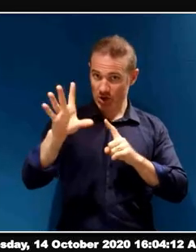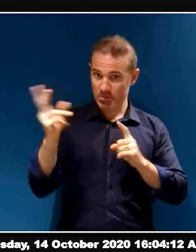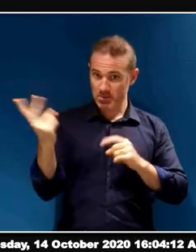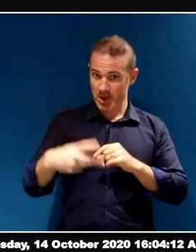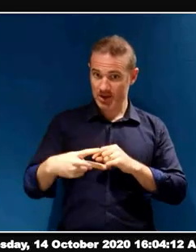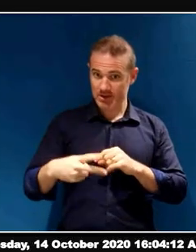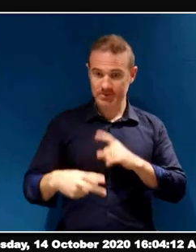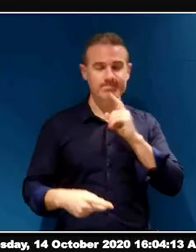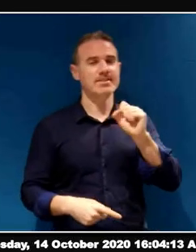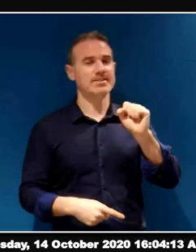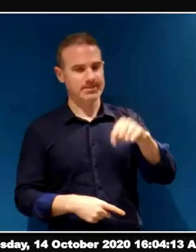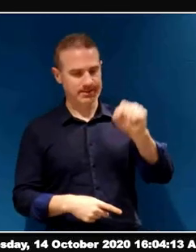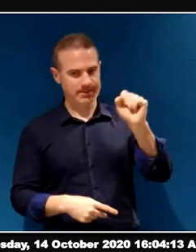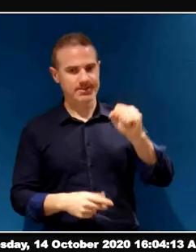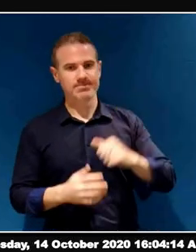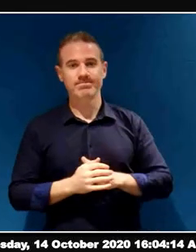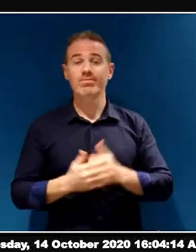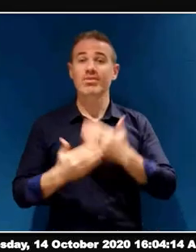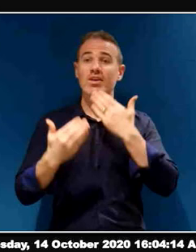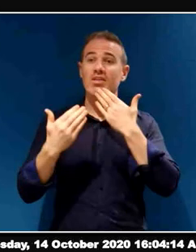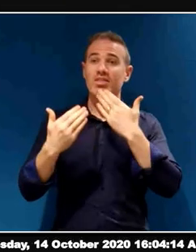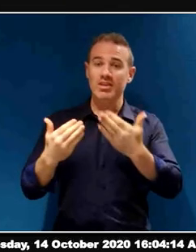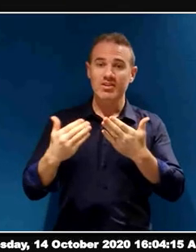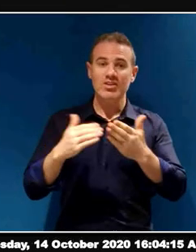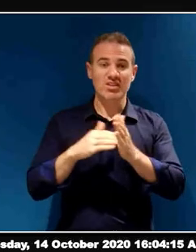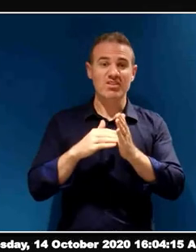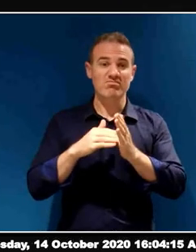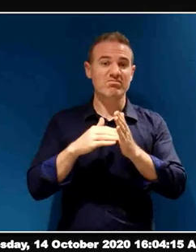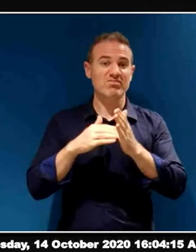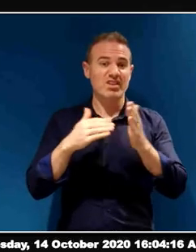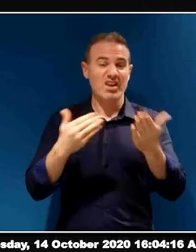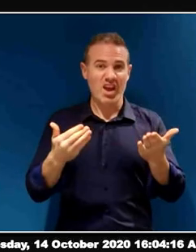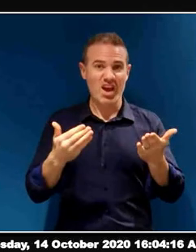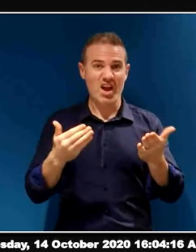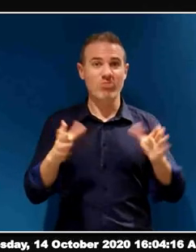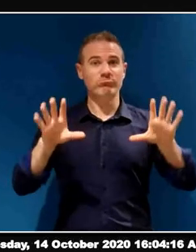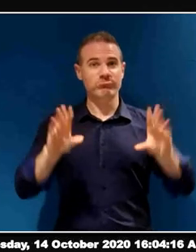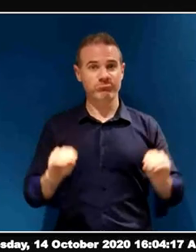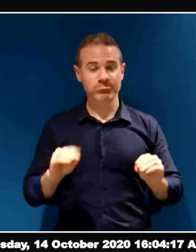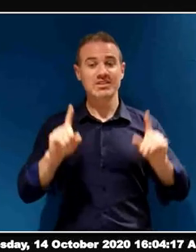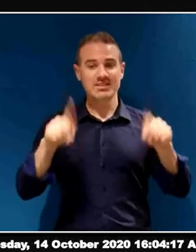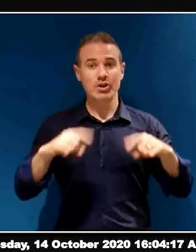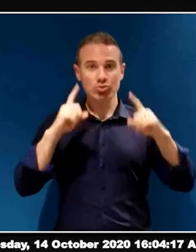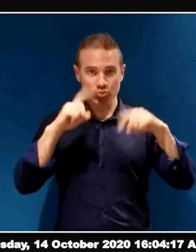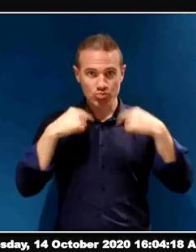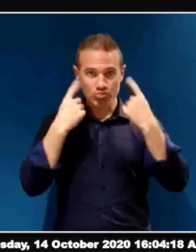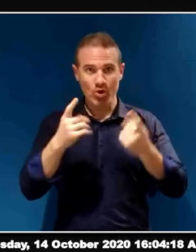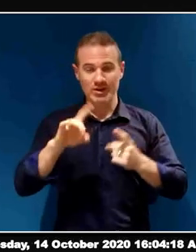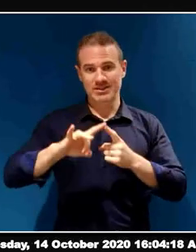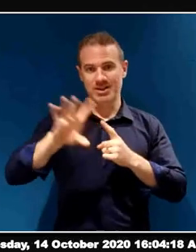All right. We will do that and resume at 10 o'clock tomorrow Brisbane time. Thank you.